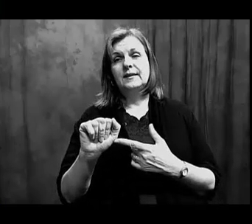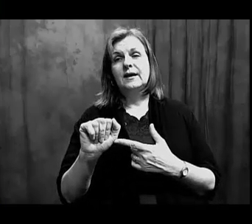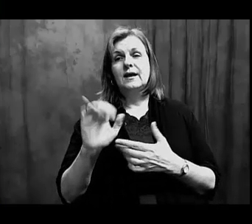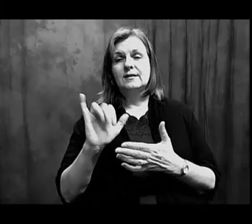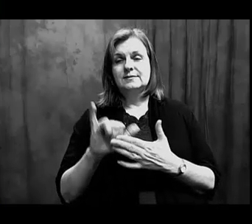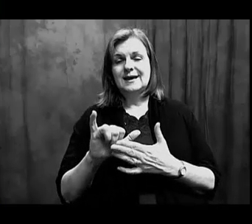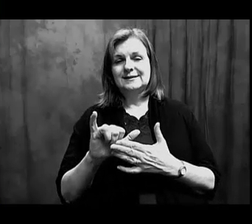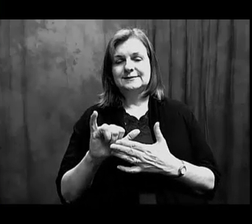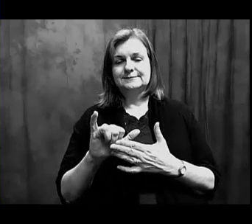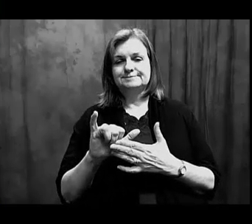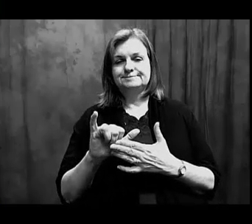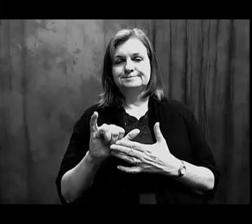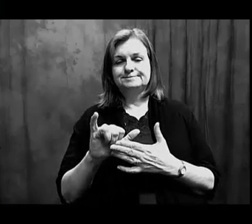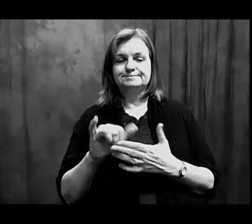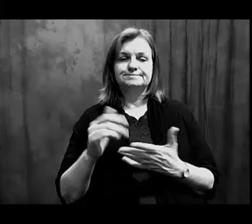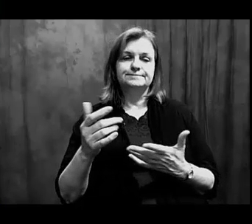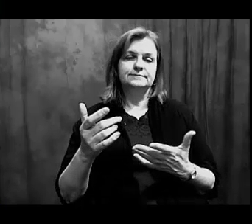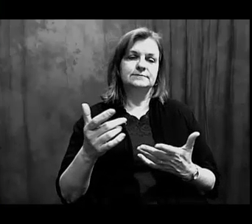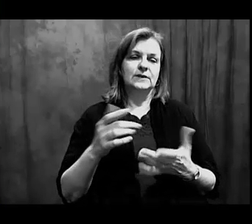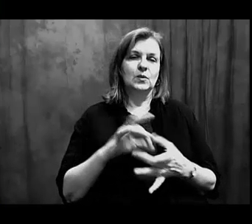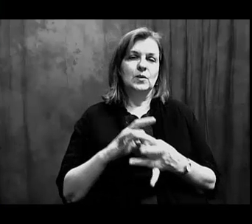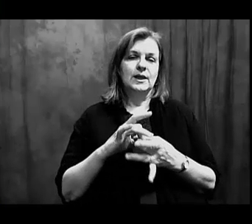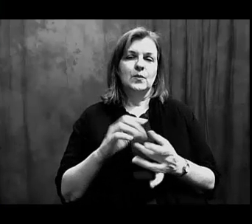high levels of